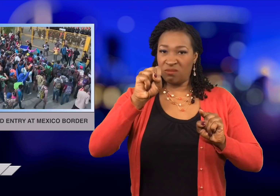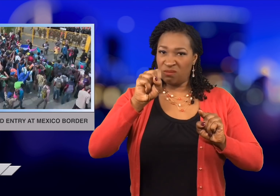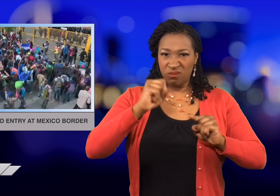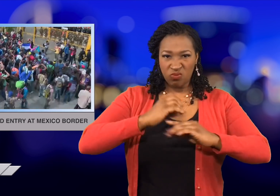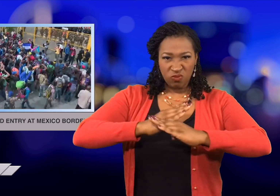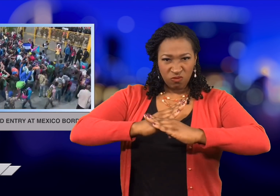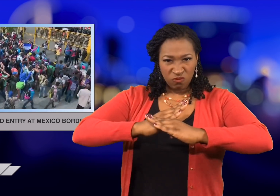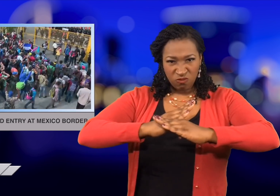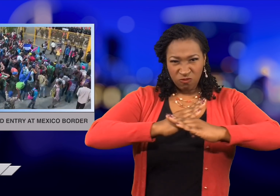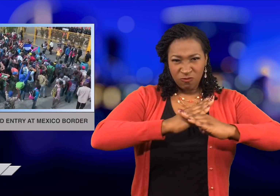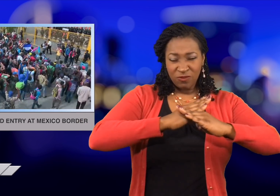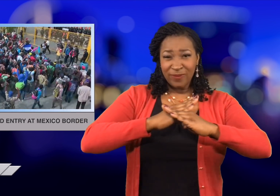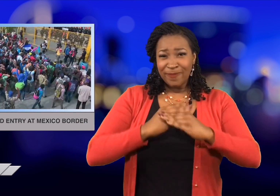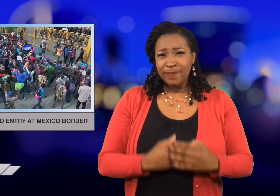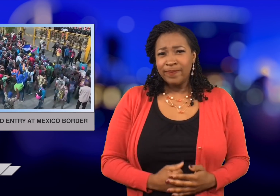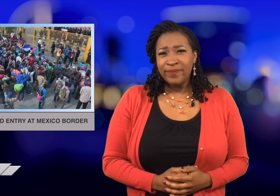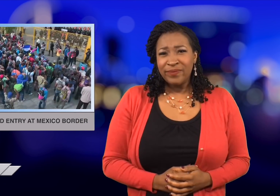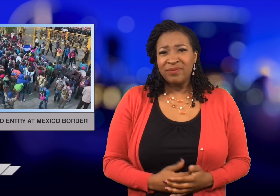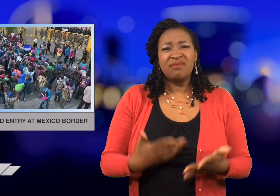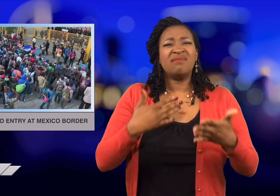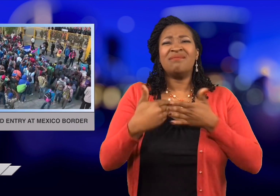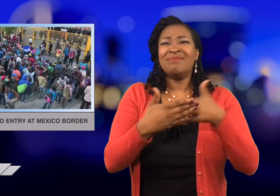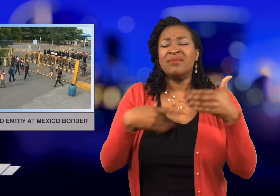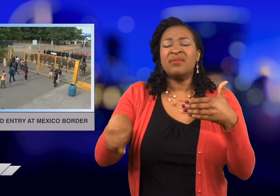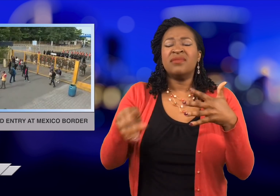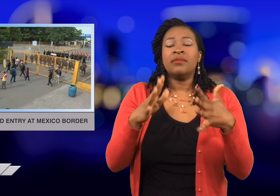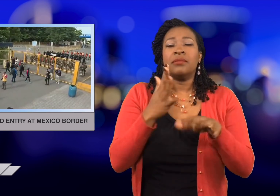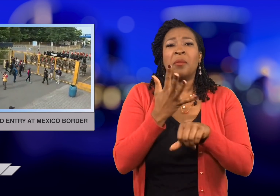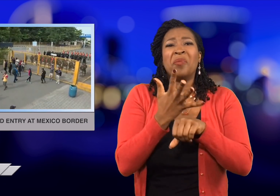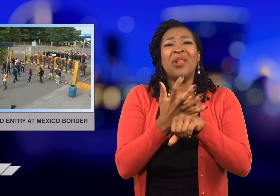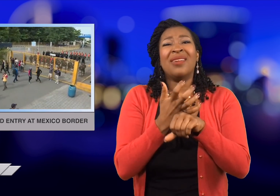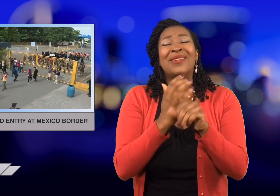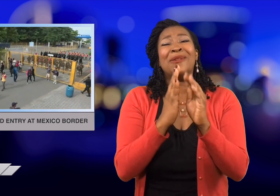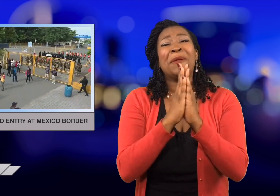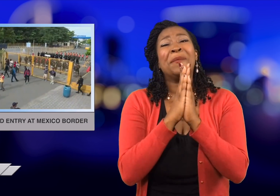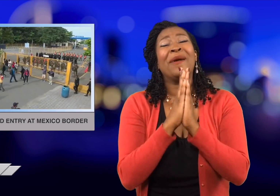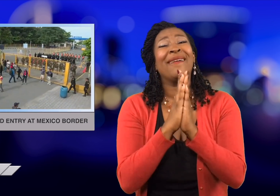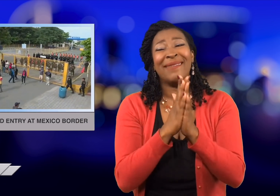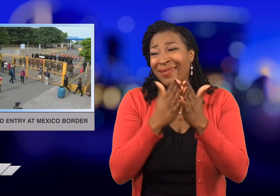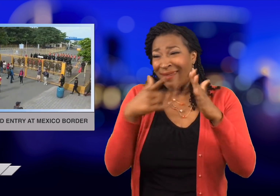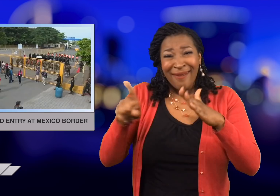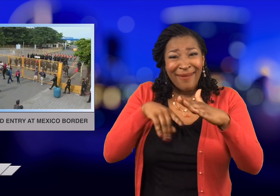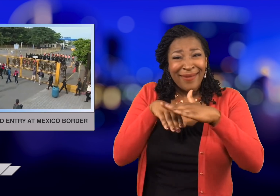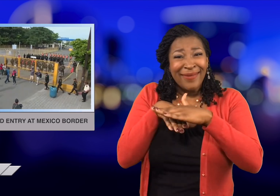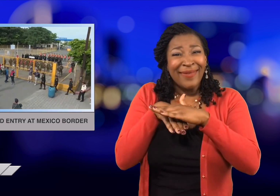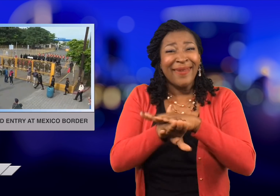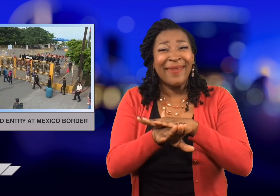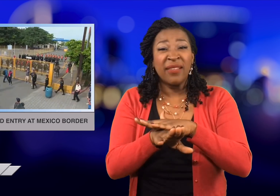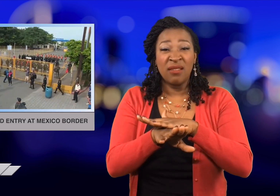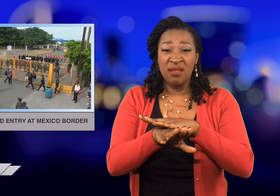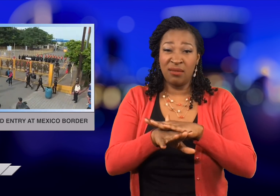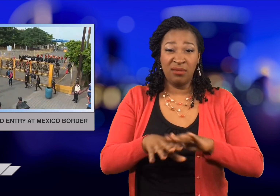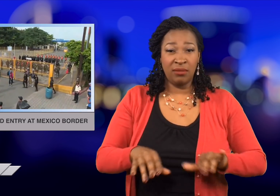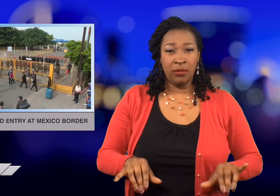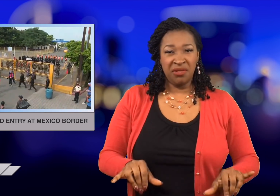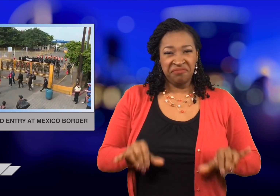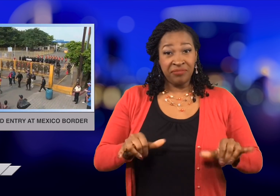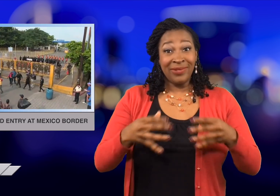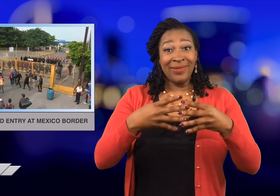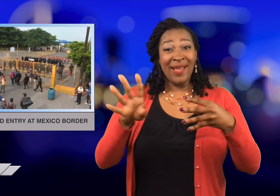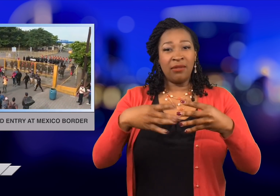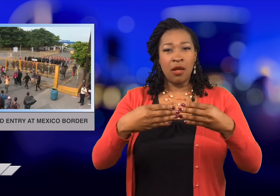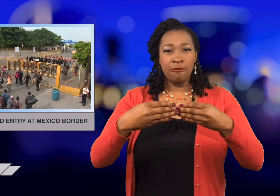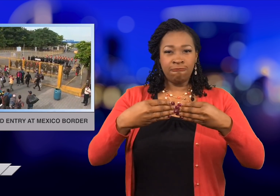Despite their plea to be allowed in, the gates remain close.